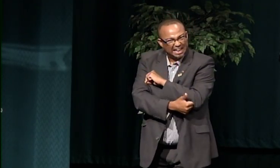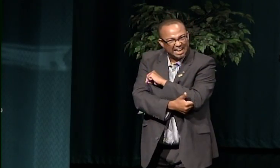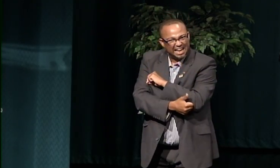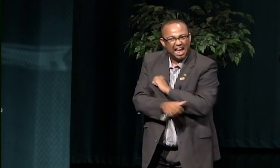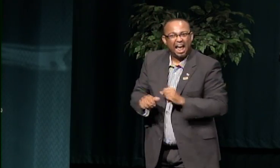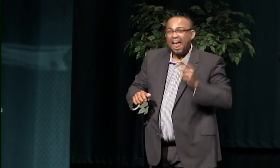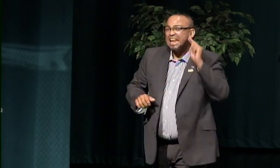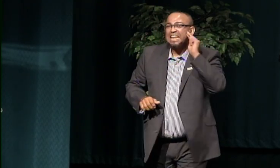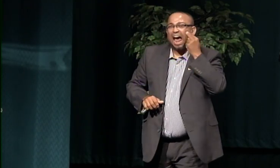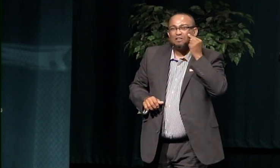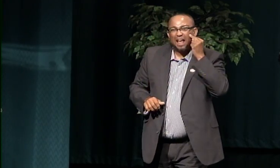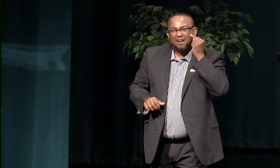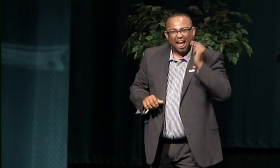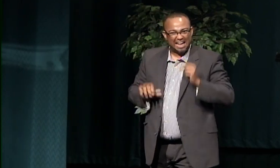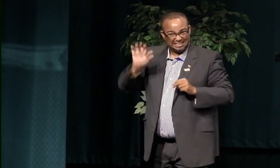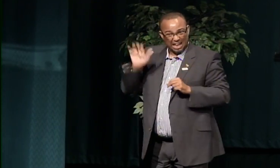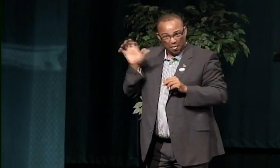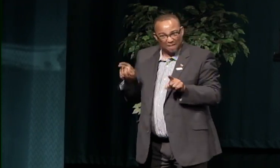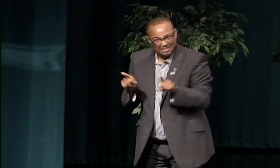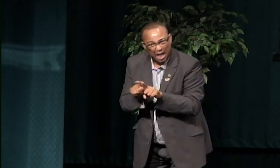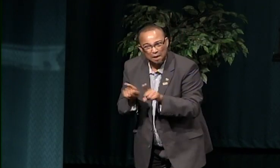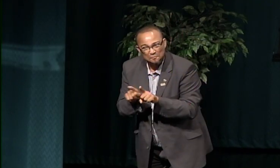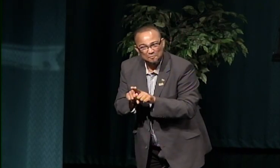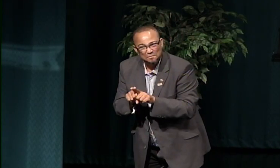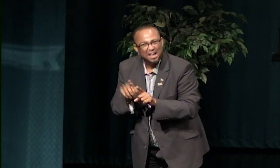and people ask me is South Africa a country,